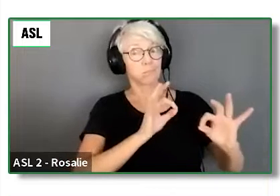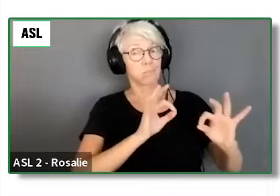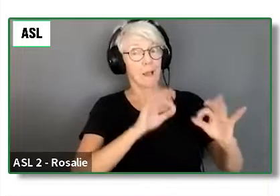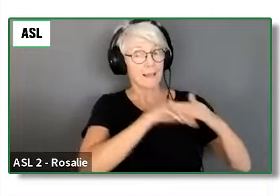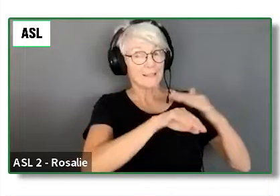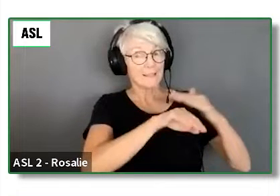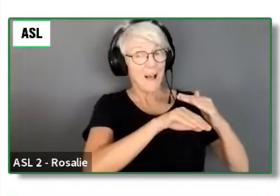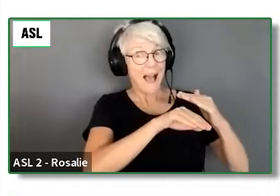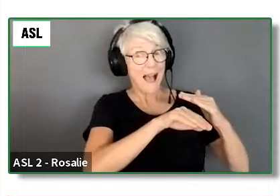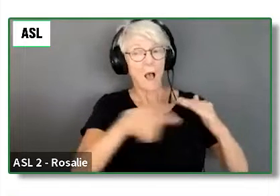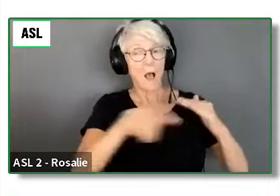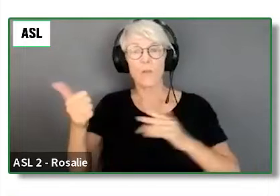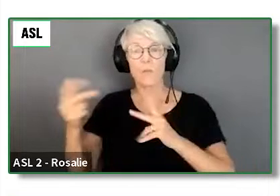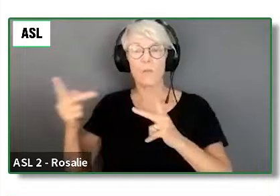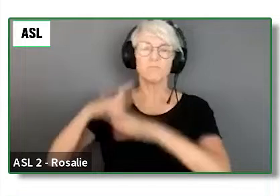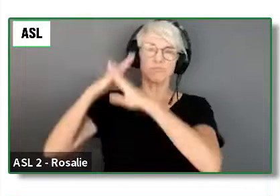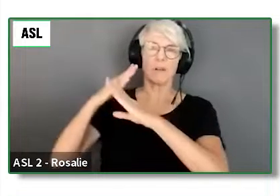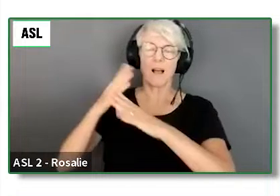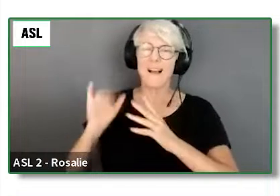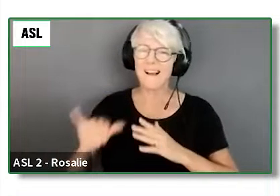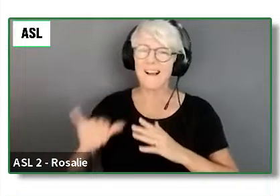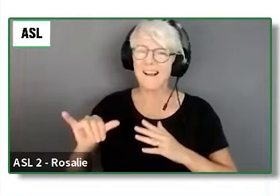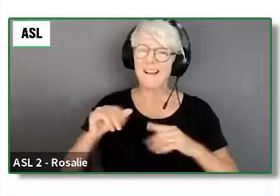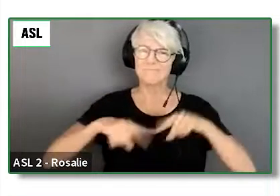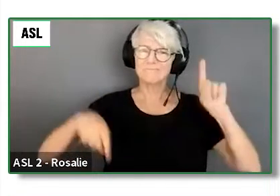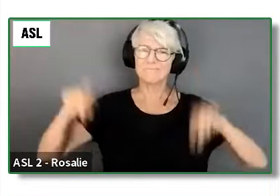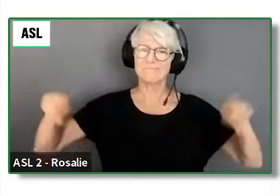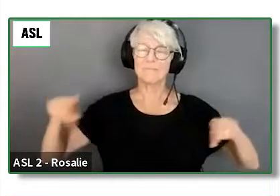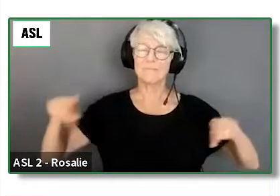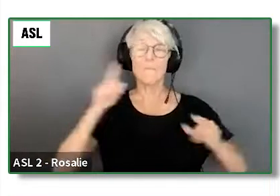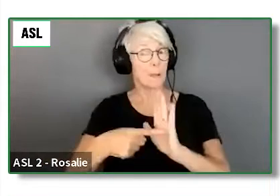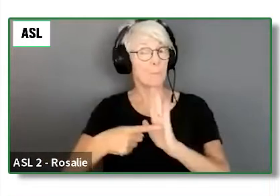One example of this is that while having programs go virtual over these last few